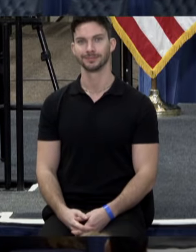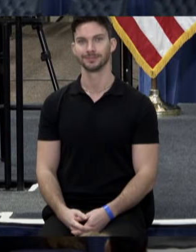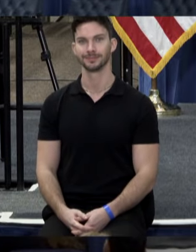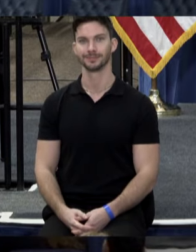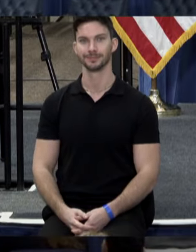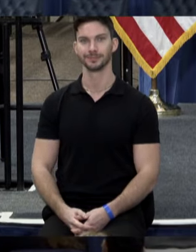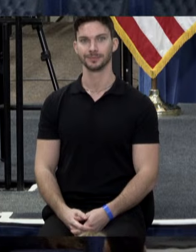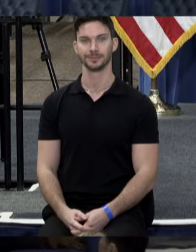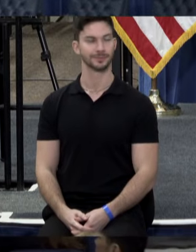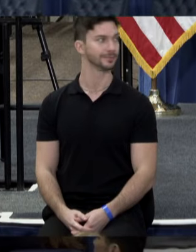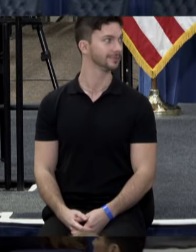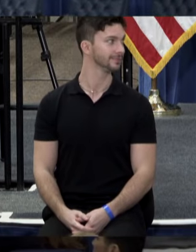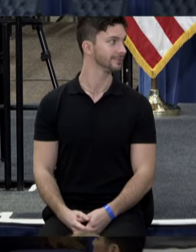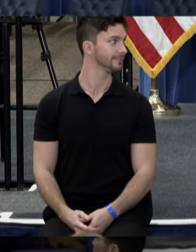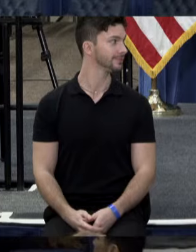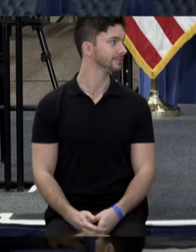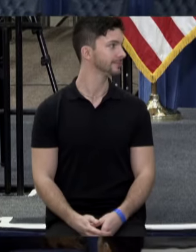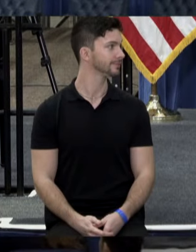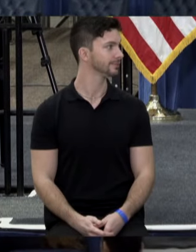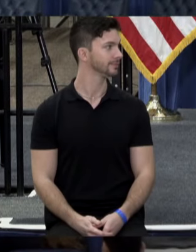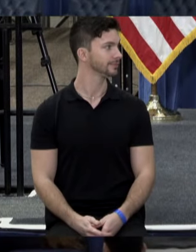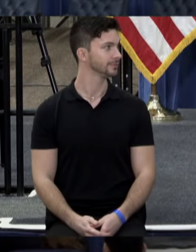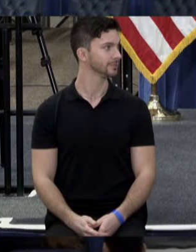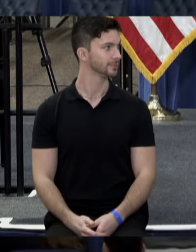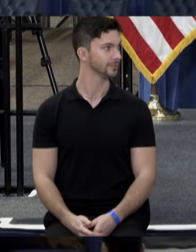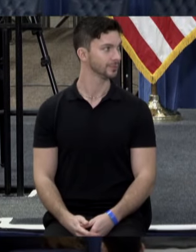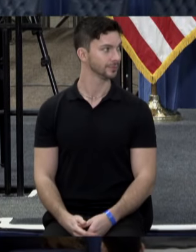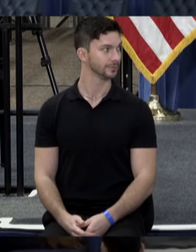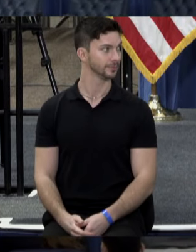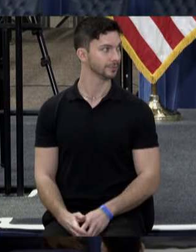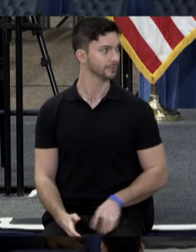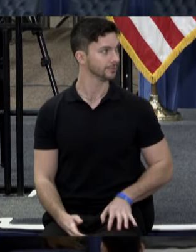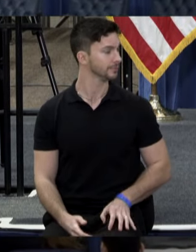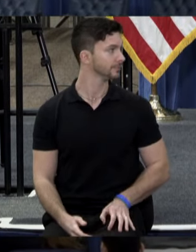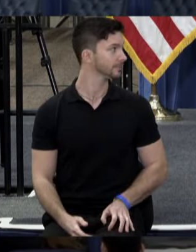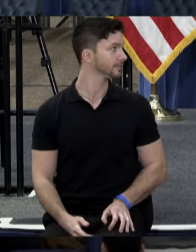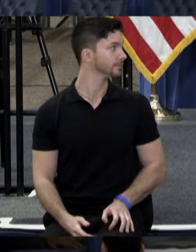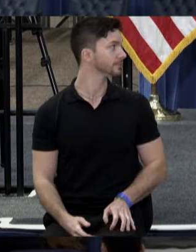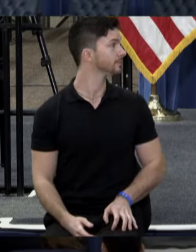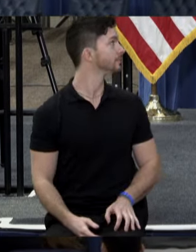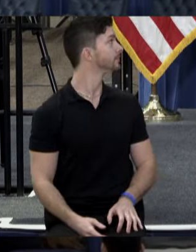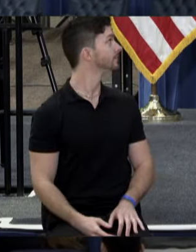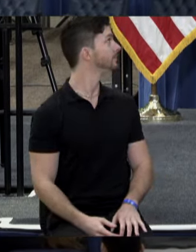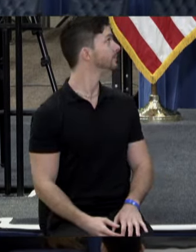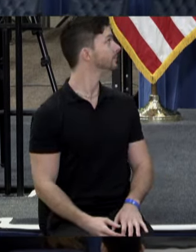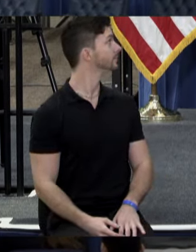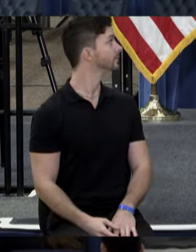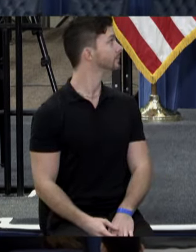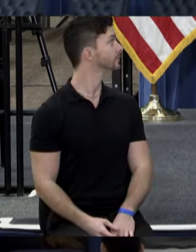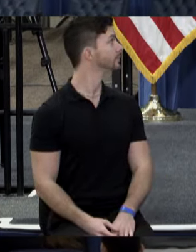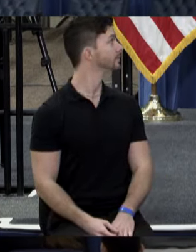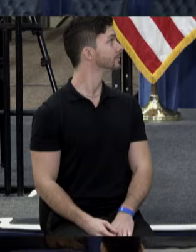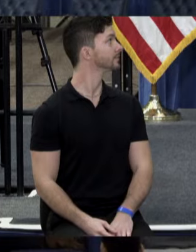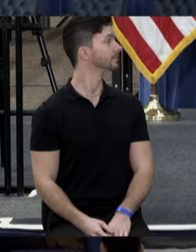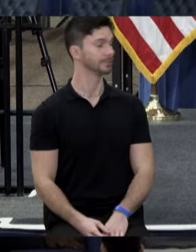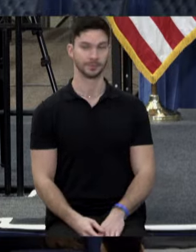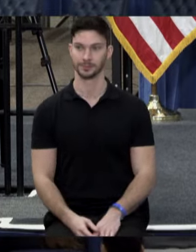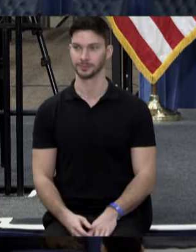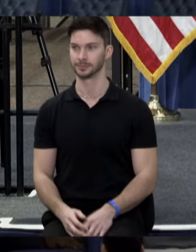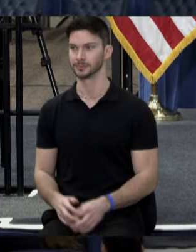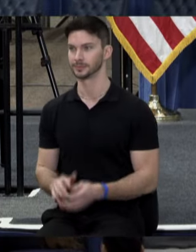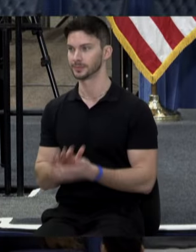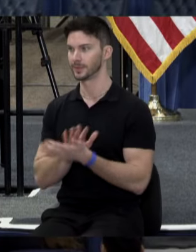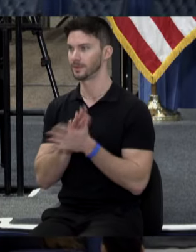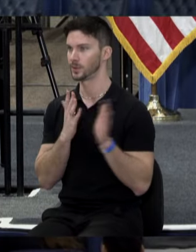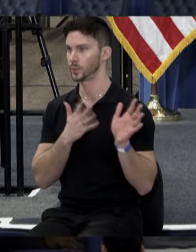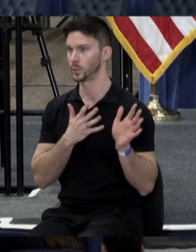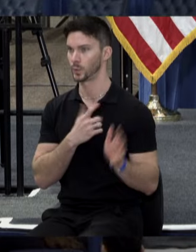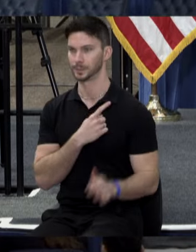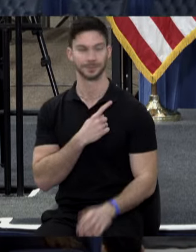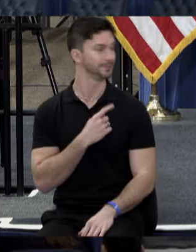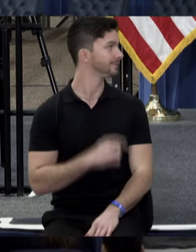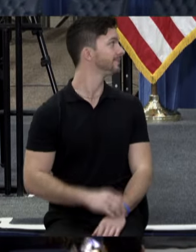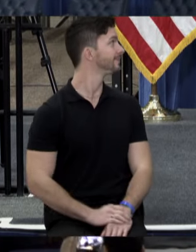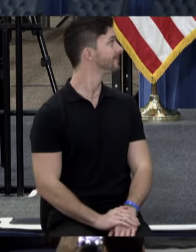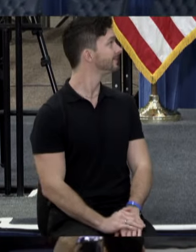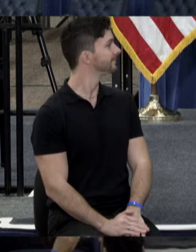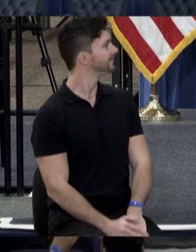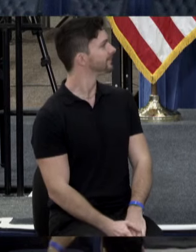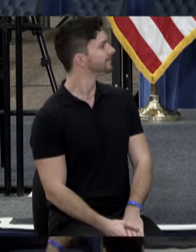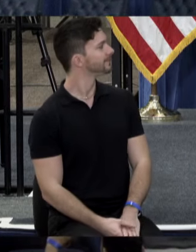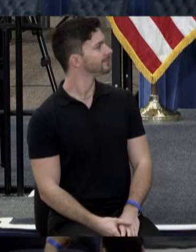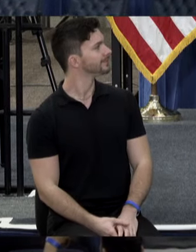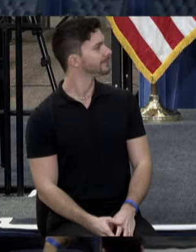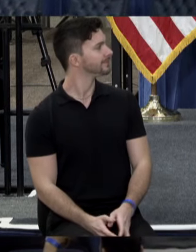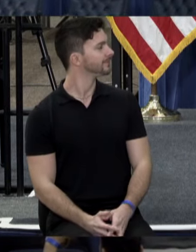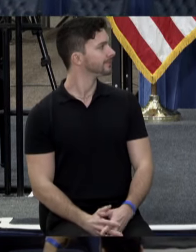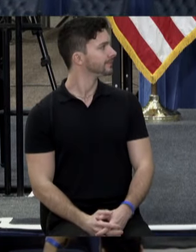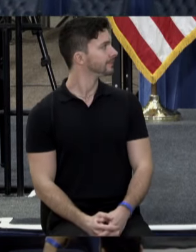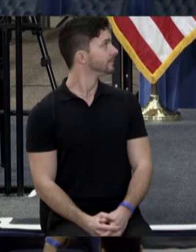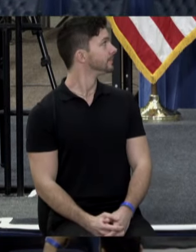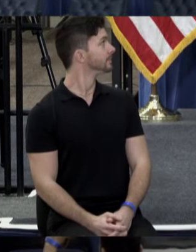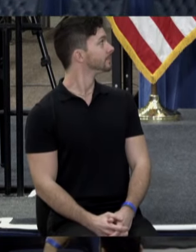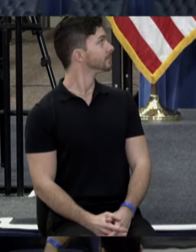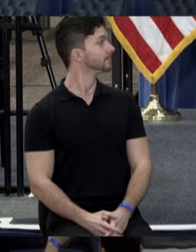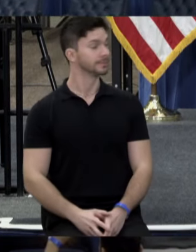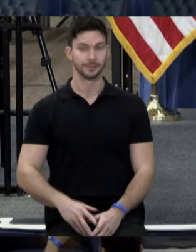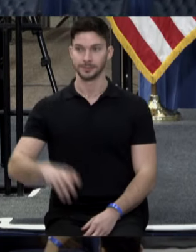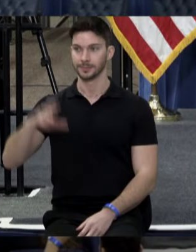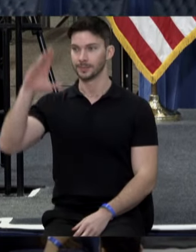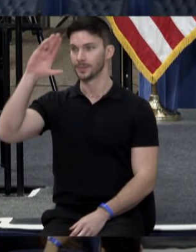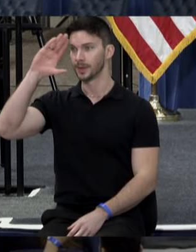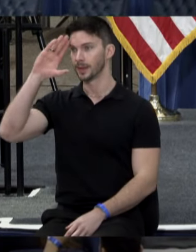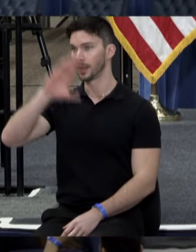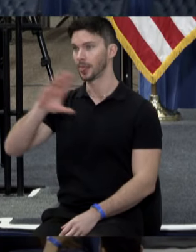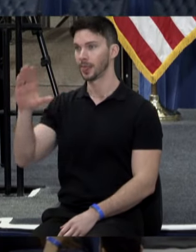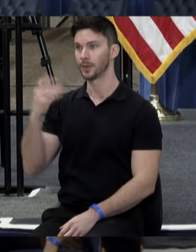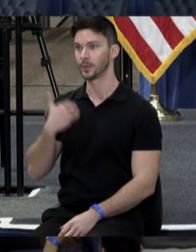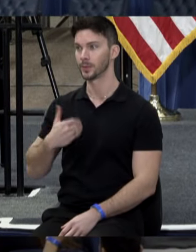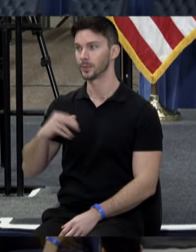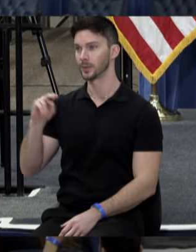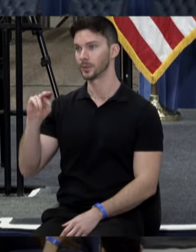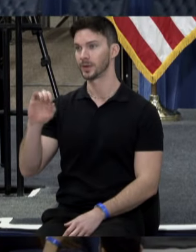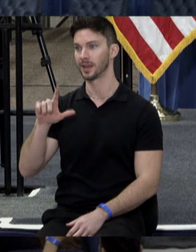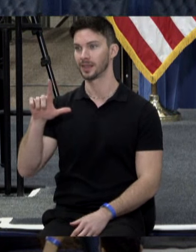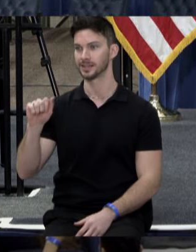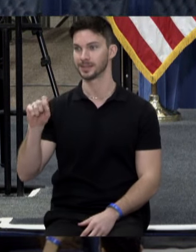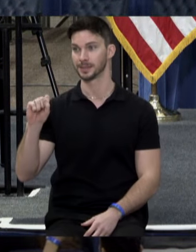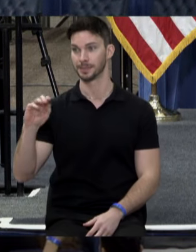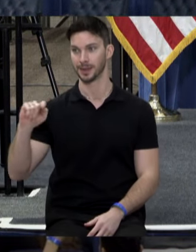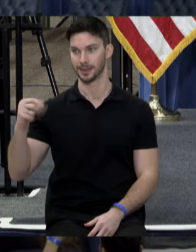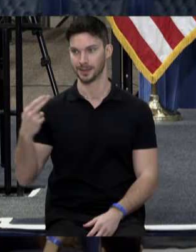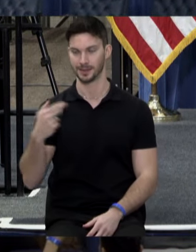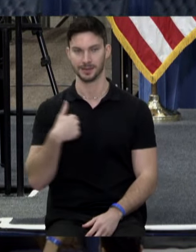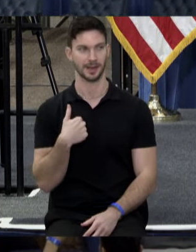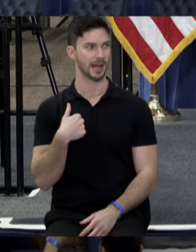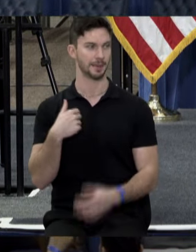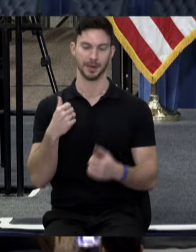Nicholas Smith: My name is Nicholas Smith, and I am proud to serve as a direct support